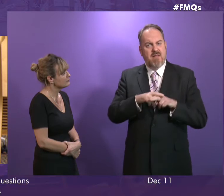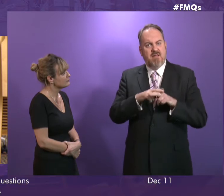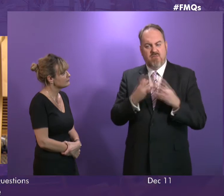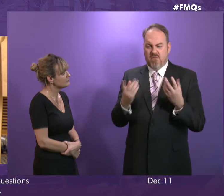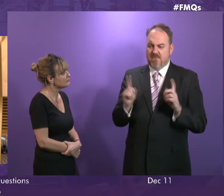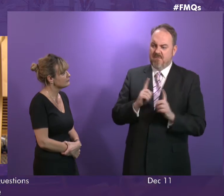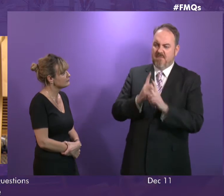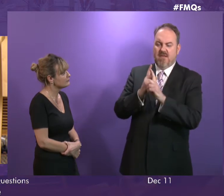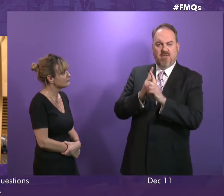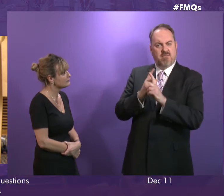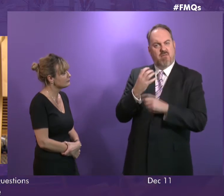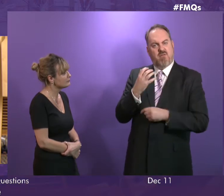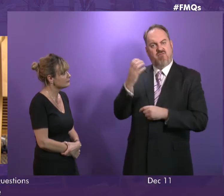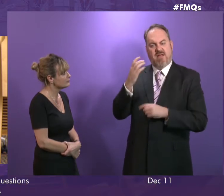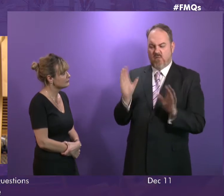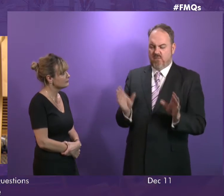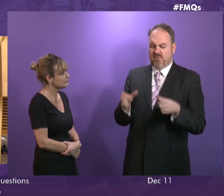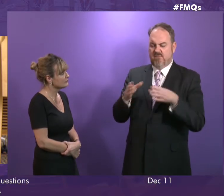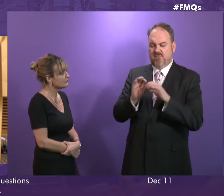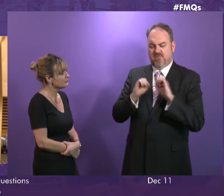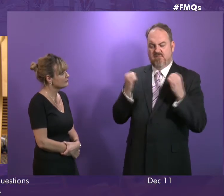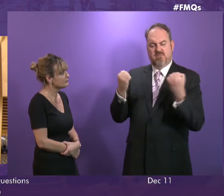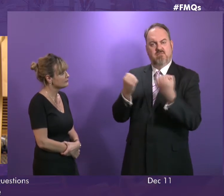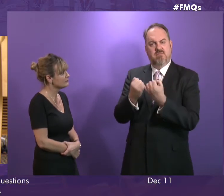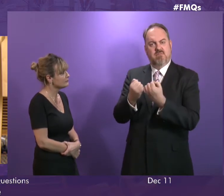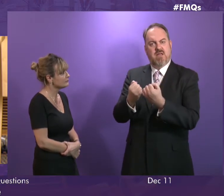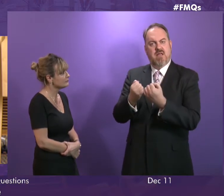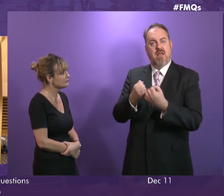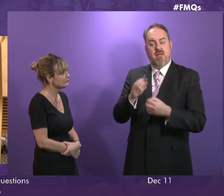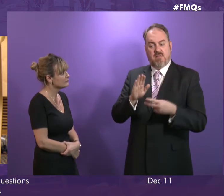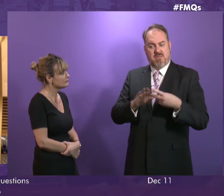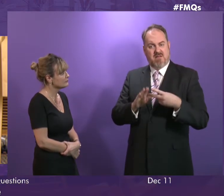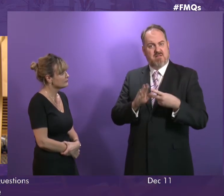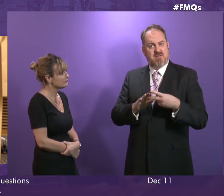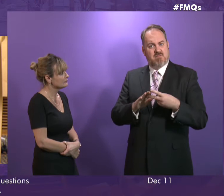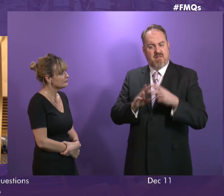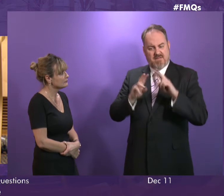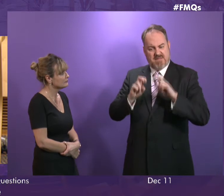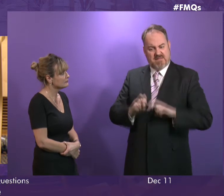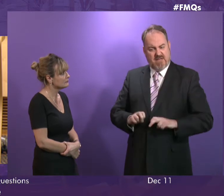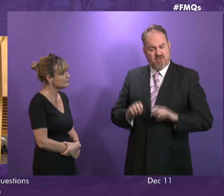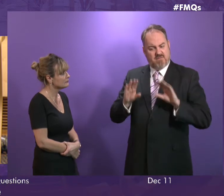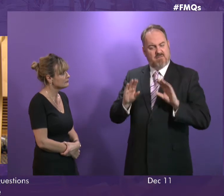and Procurator Fiscal Service in more than seven months. Will the First Minister ensure that the Lord Advocate meets her? The investigation has concluded and reports have been received,